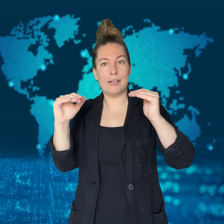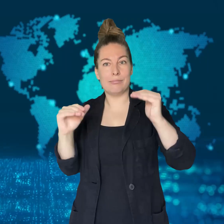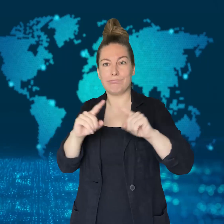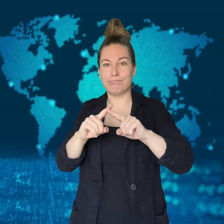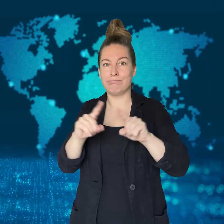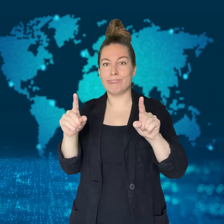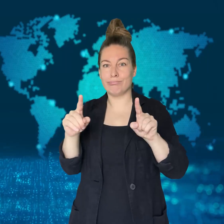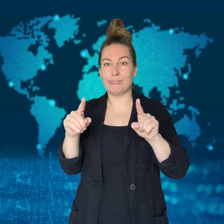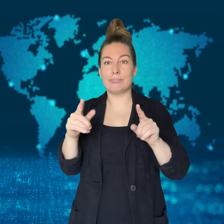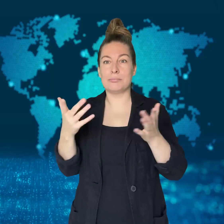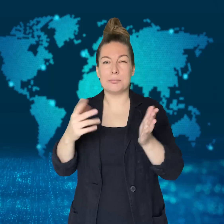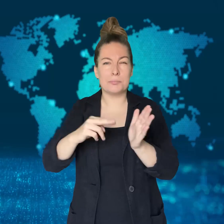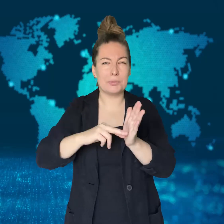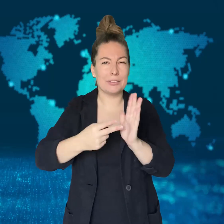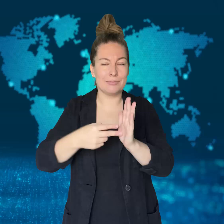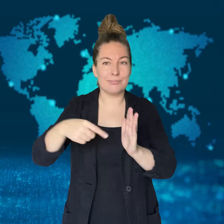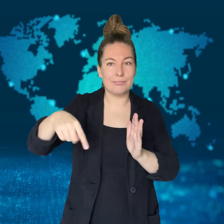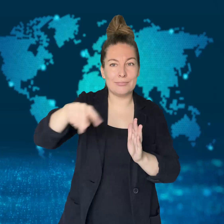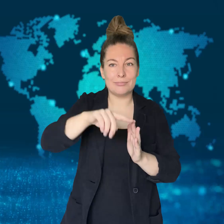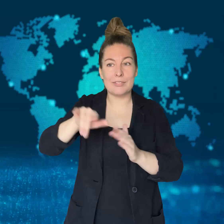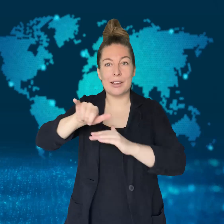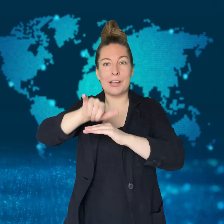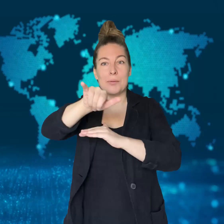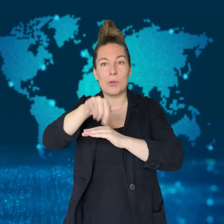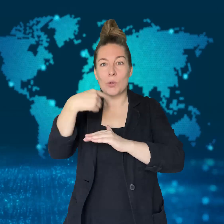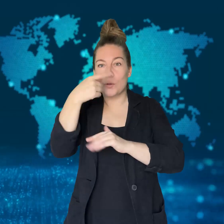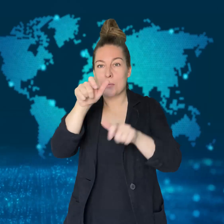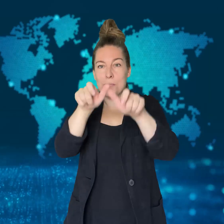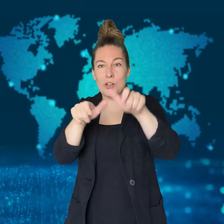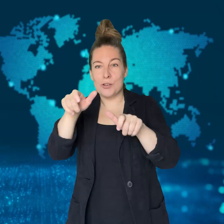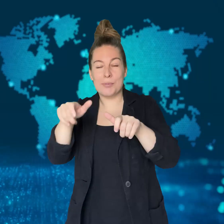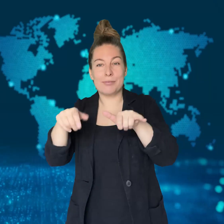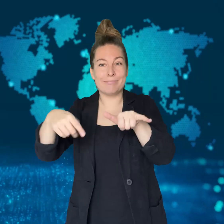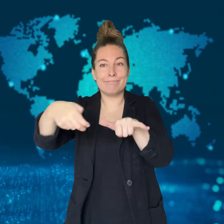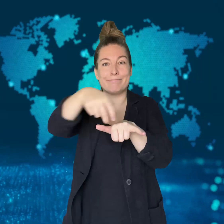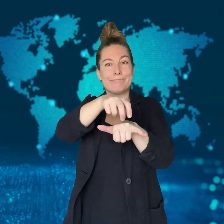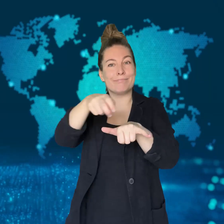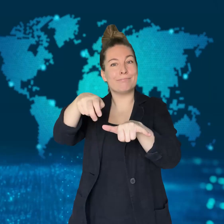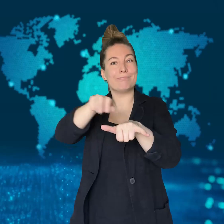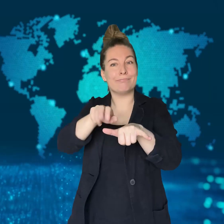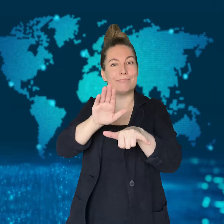larger than international rules on air travel.